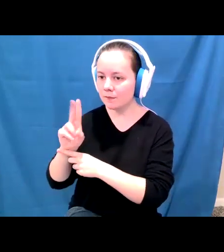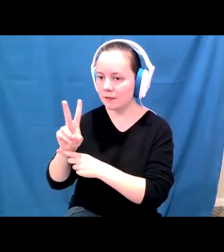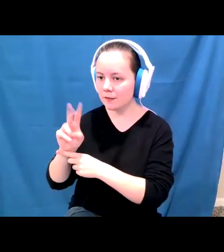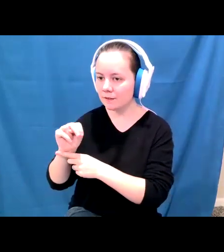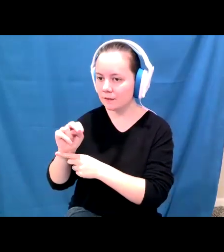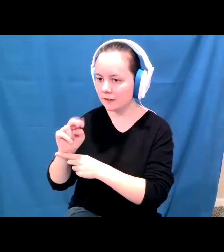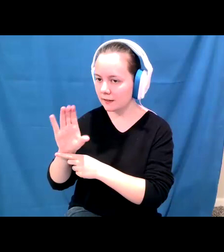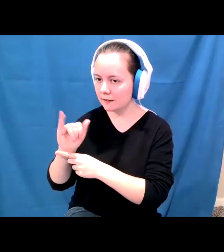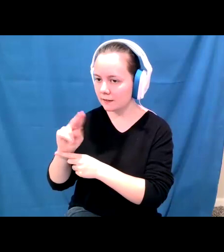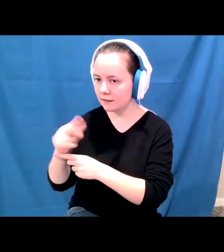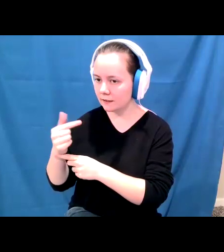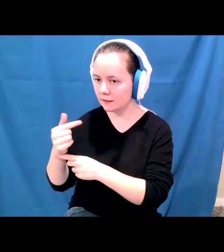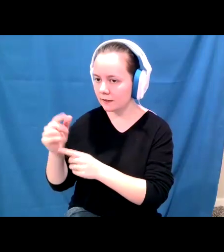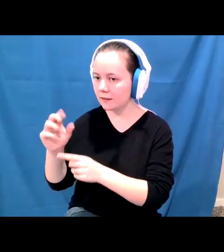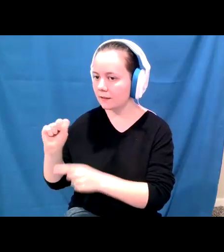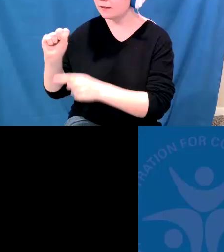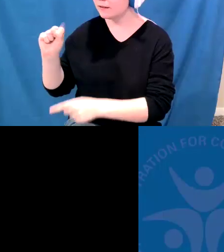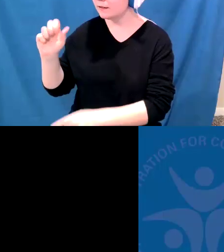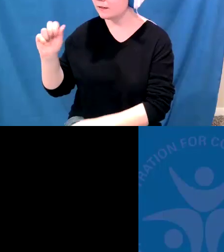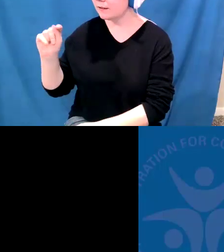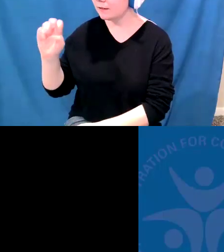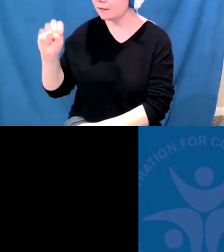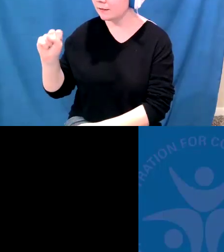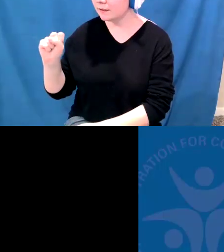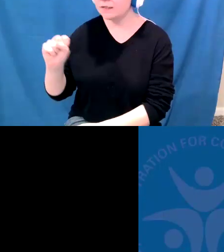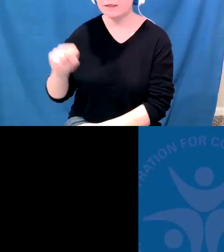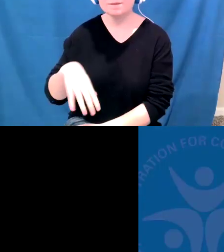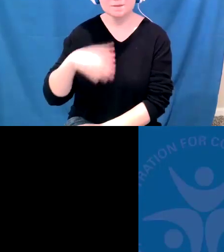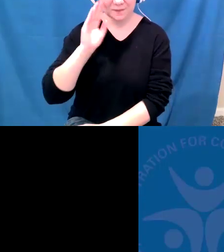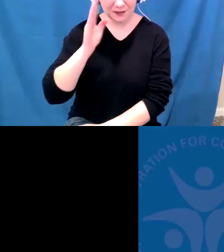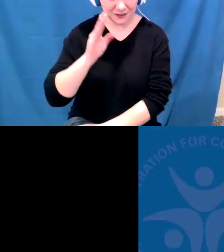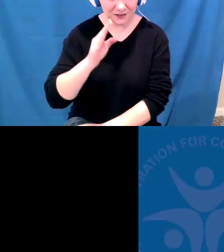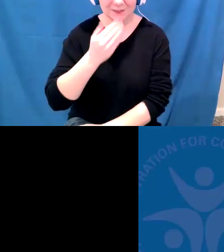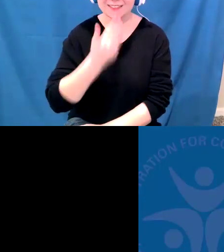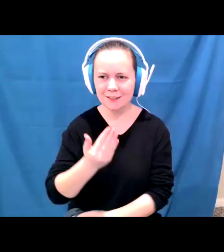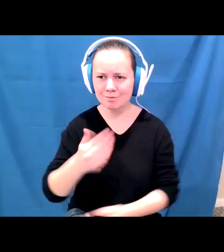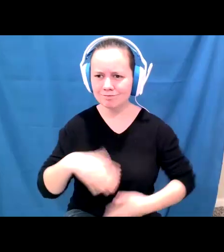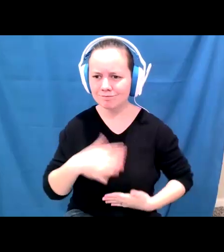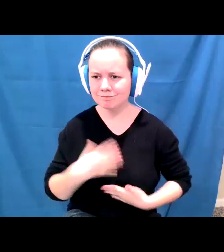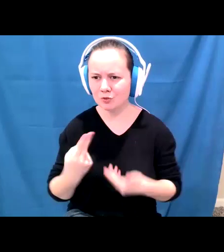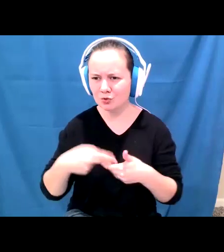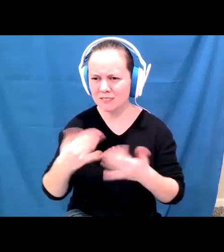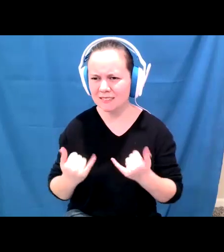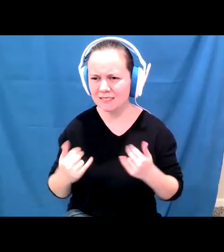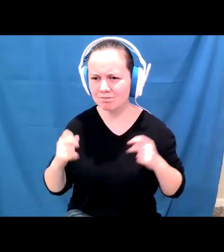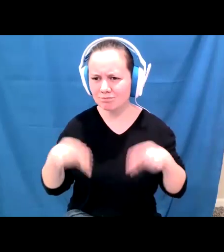Martha Roherty, ADvancing States: Thanks, Alison. So happy to be here for this opportunity today. And I want to thank